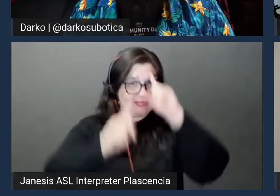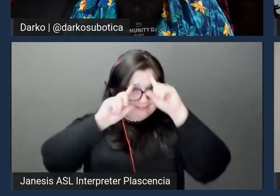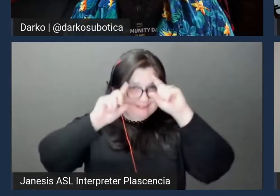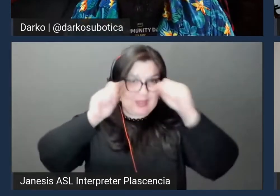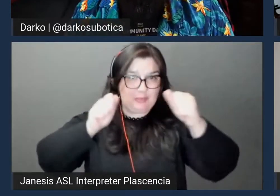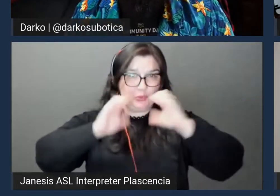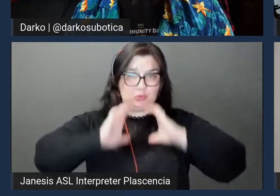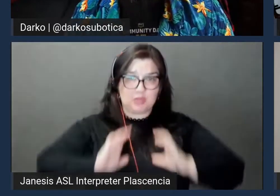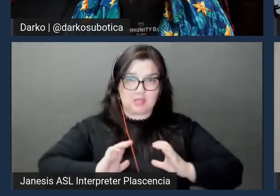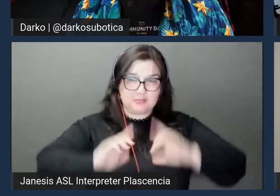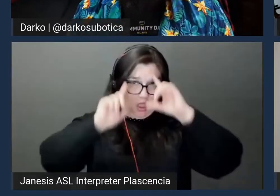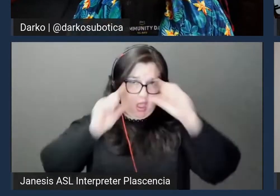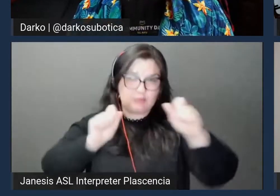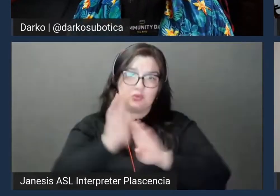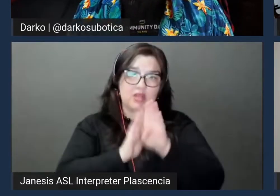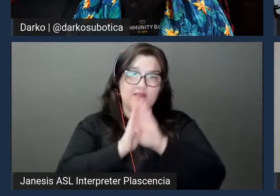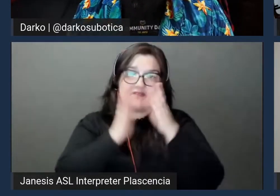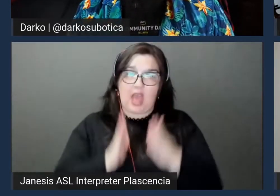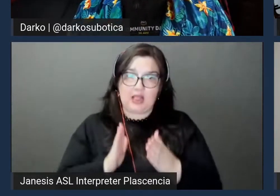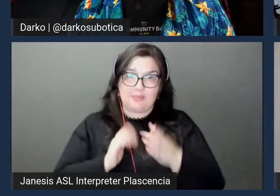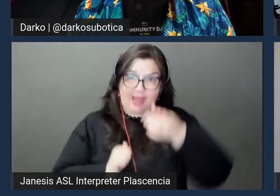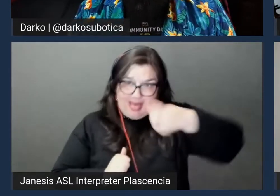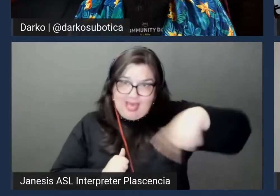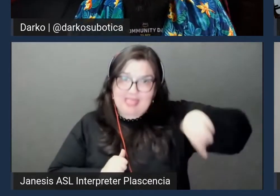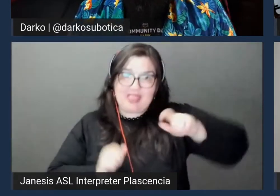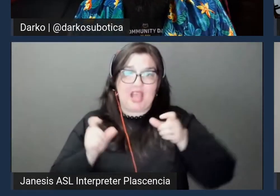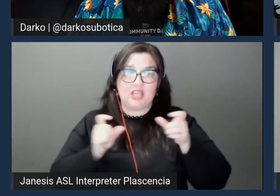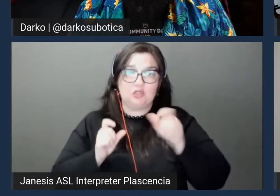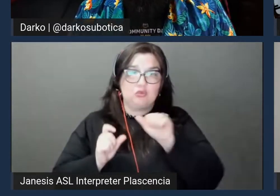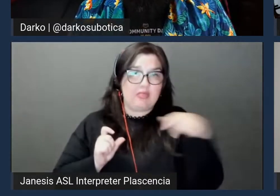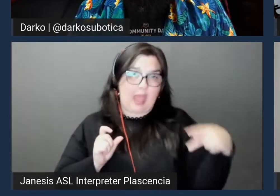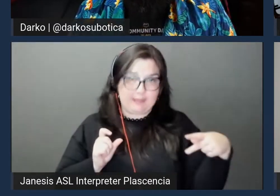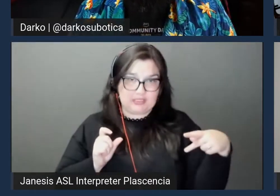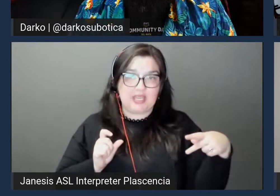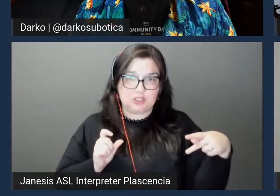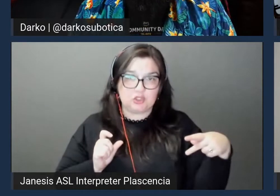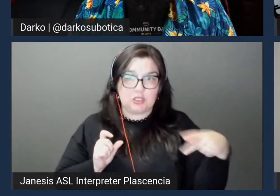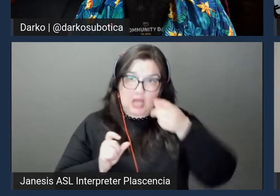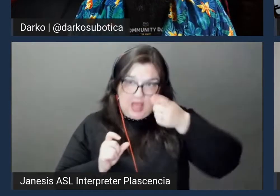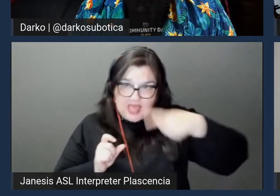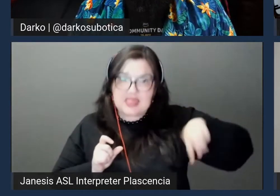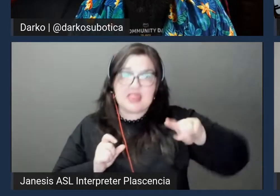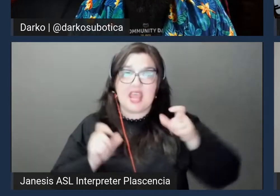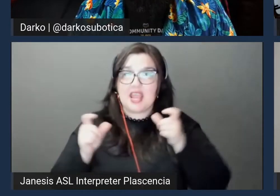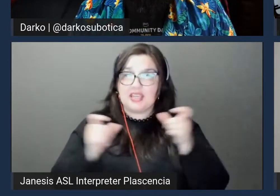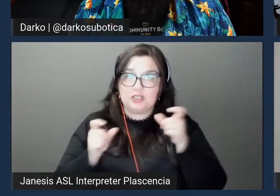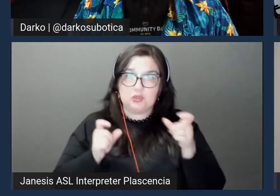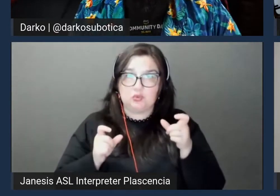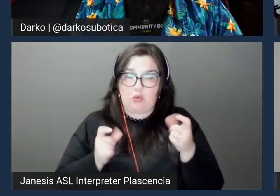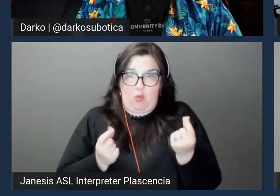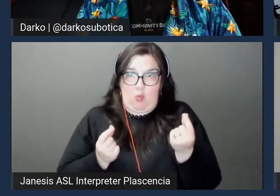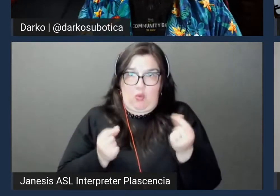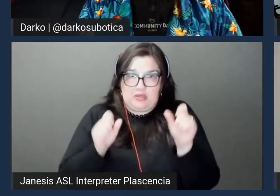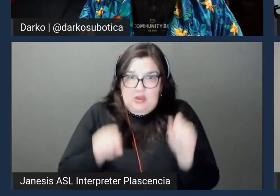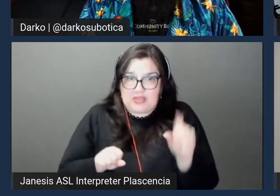because they control the application, they control what they can do with the inference results.